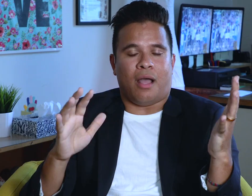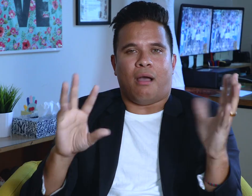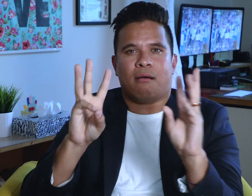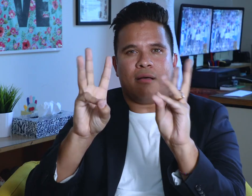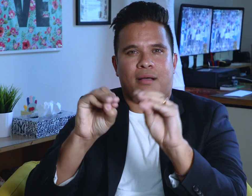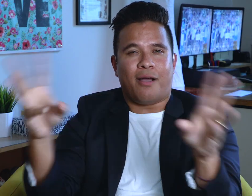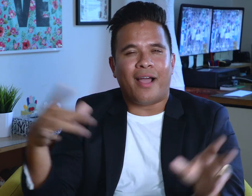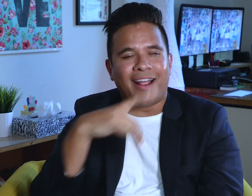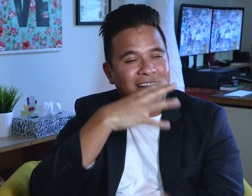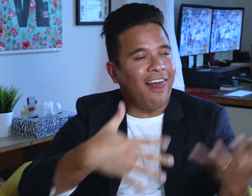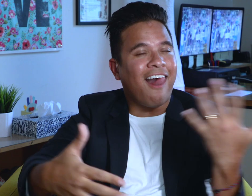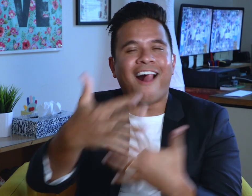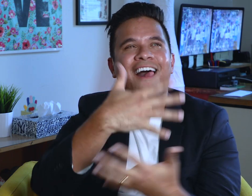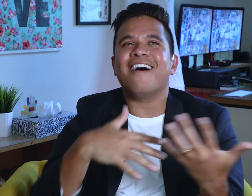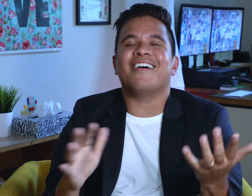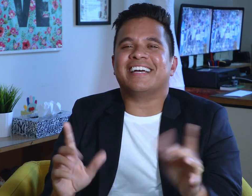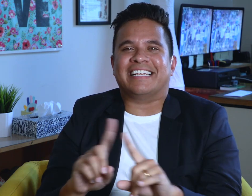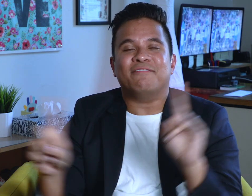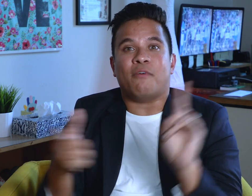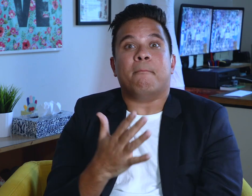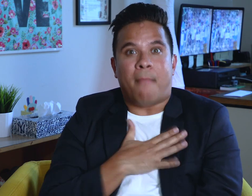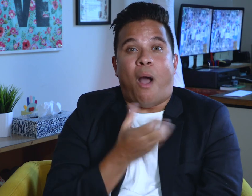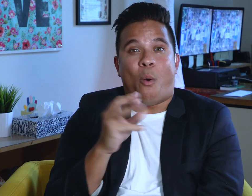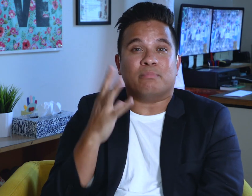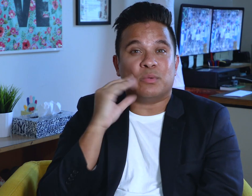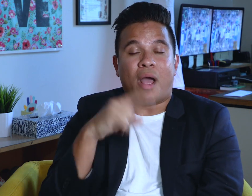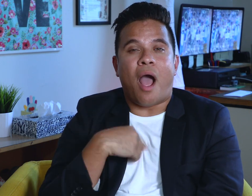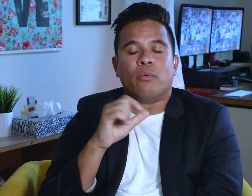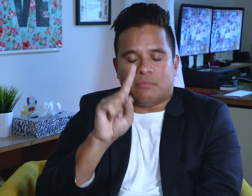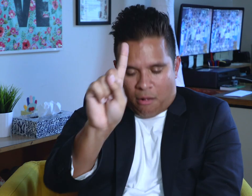The kids interacted with ease. Wow! It was vastly different from my own experience